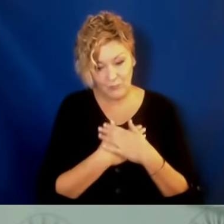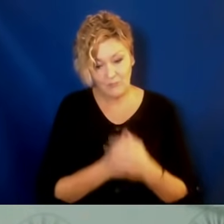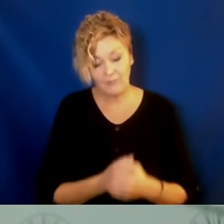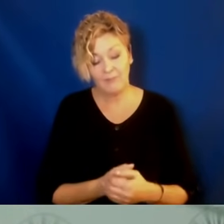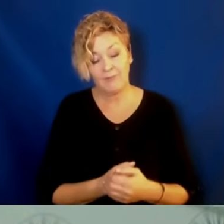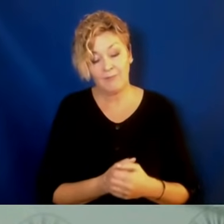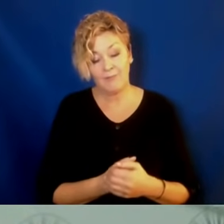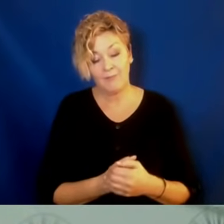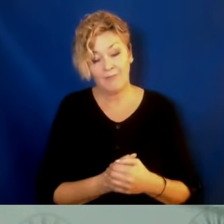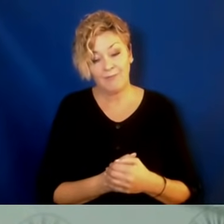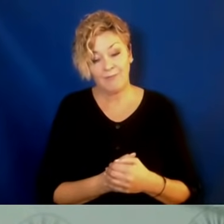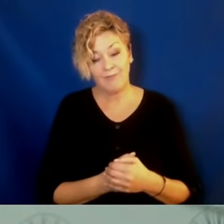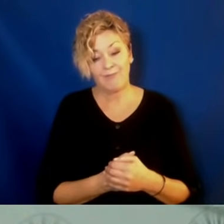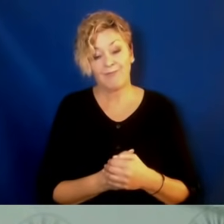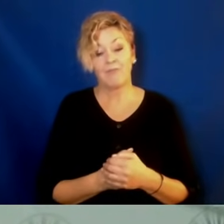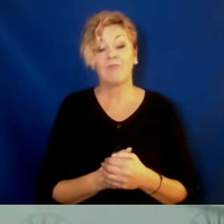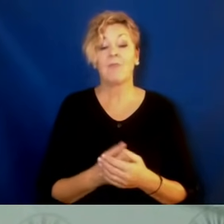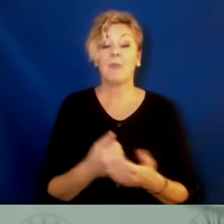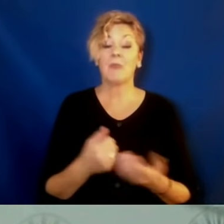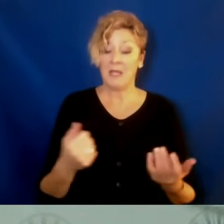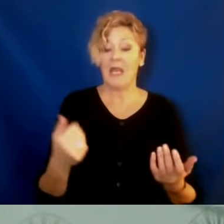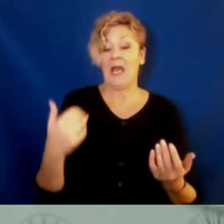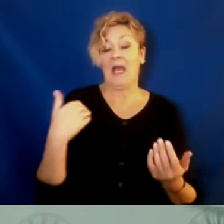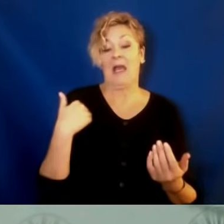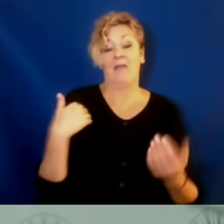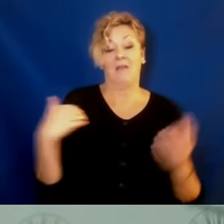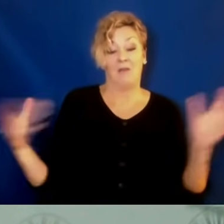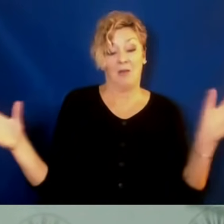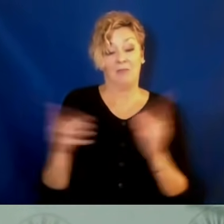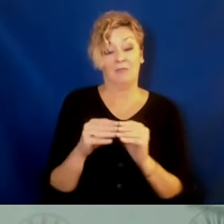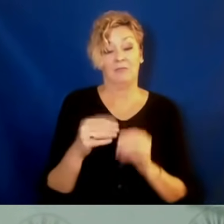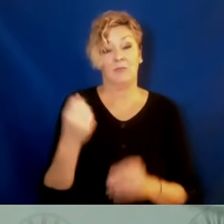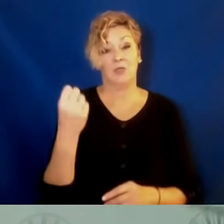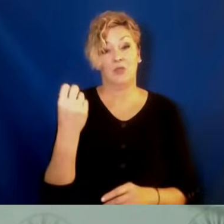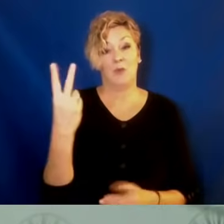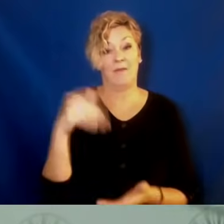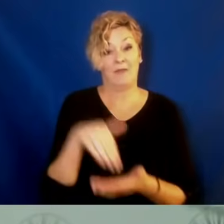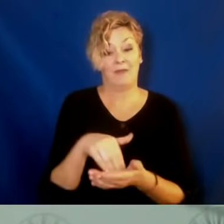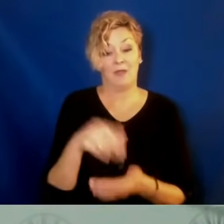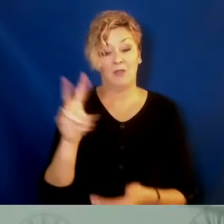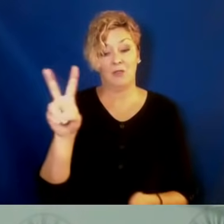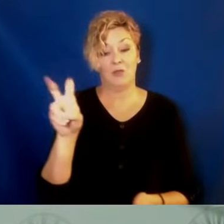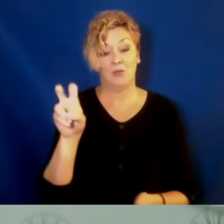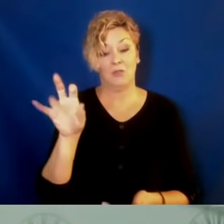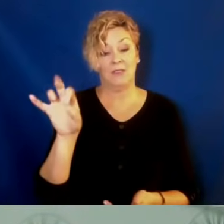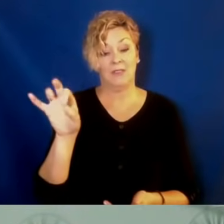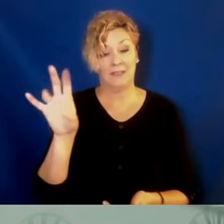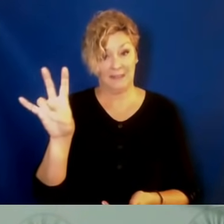By these individuals are on the Vancouver Coastal Health region